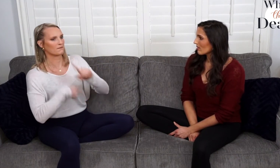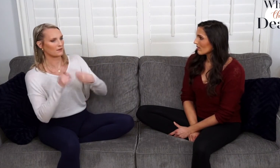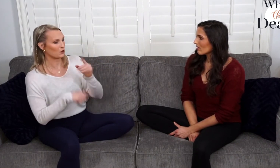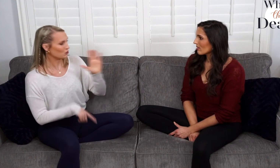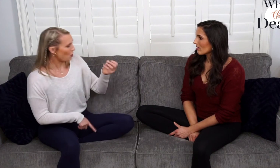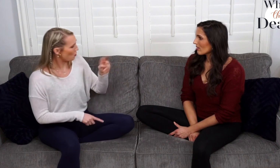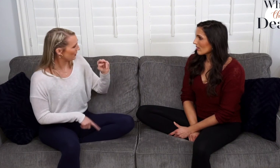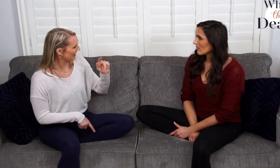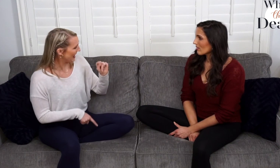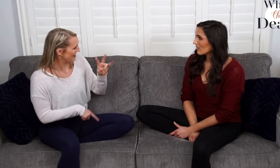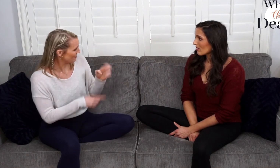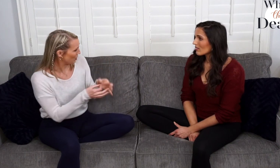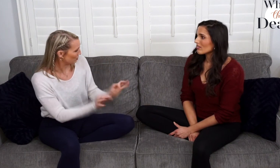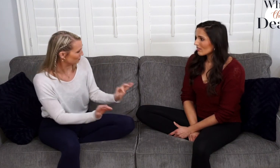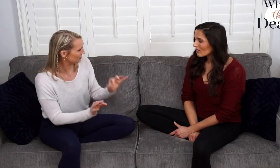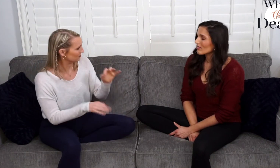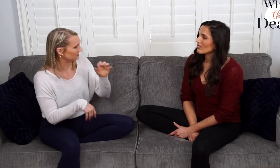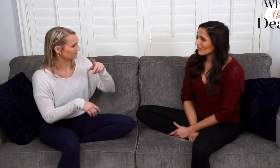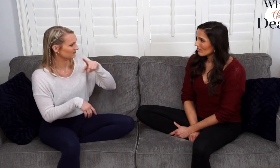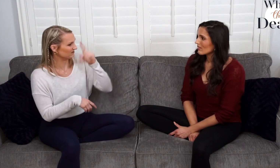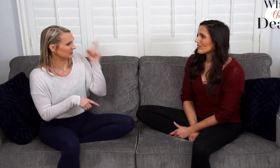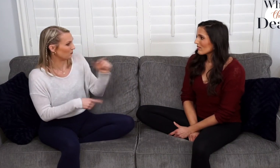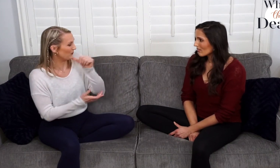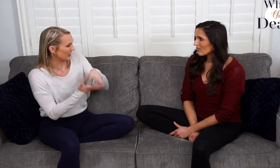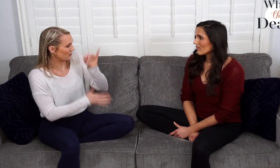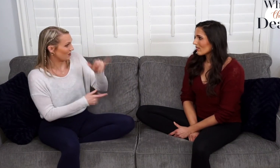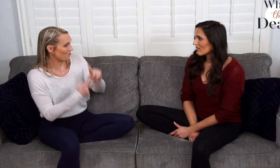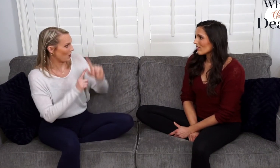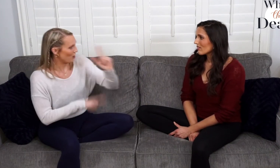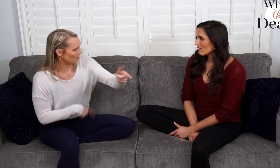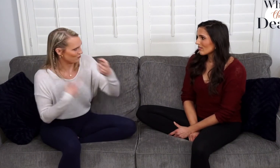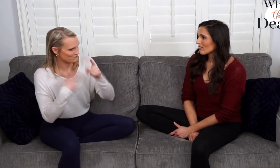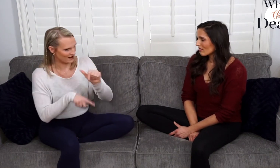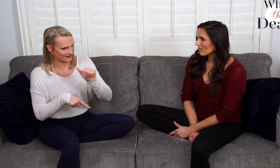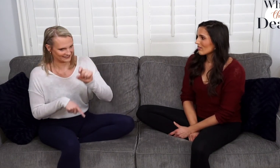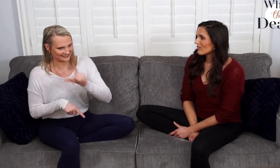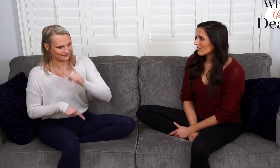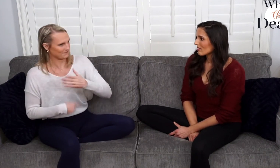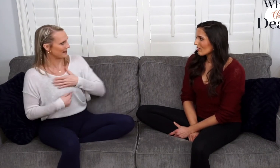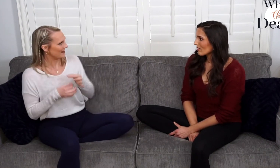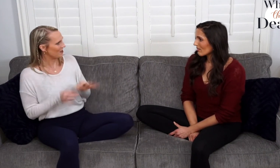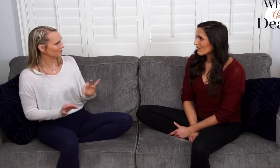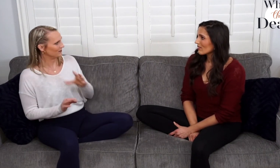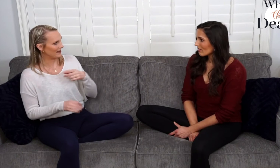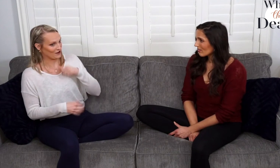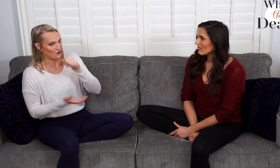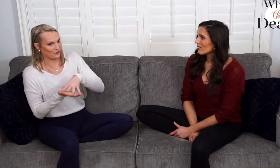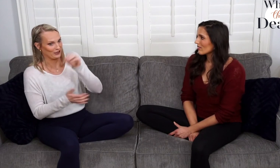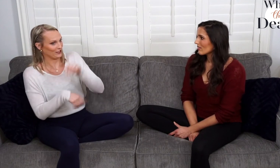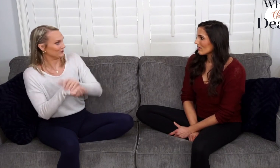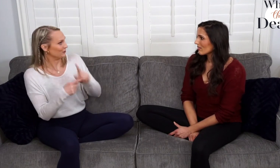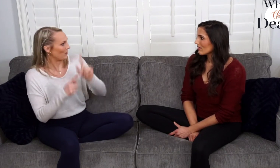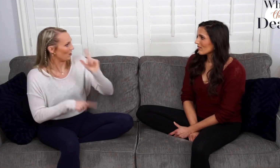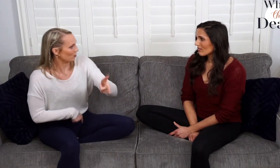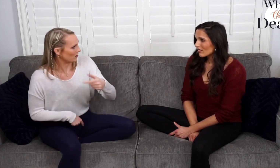to talk about your own native language because you didn't learn it till later in life. But ASL is my language and I didn't learn English until